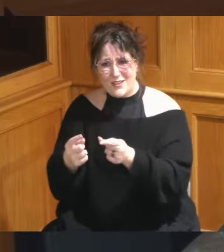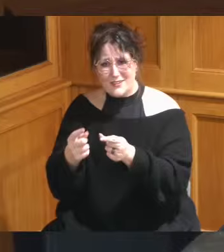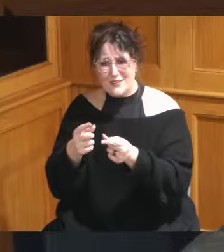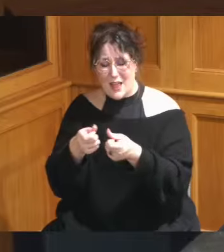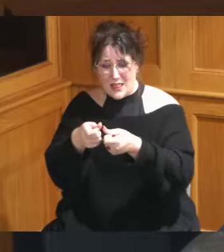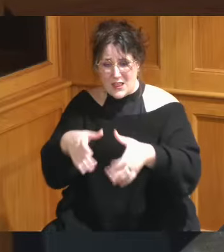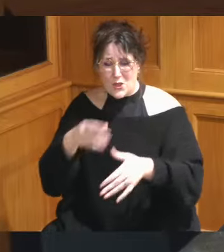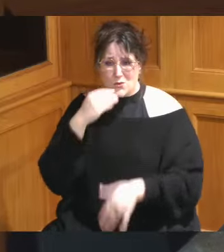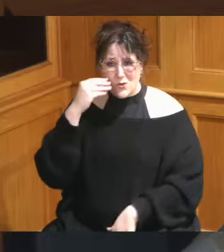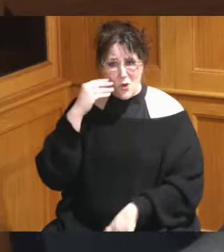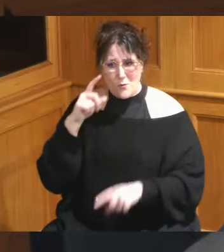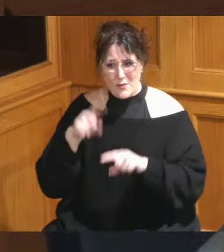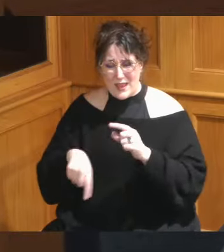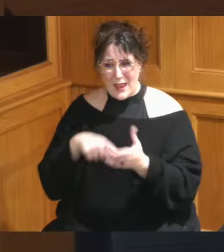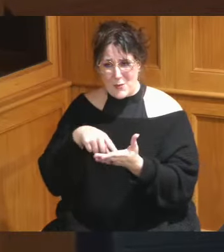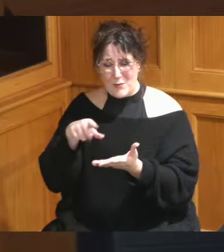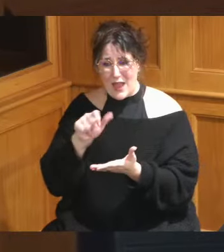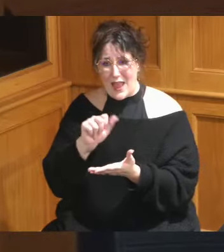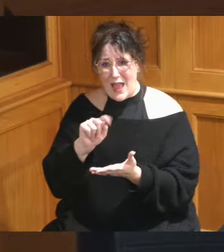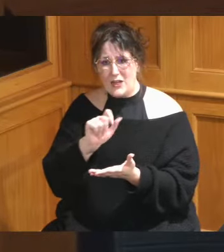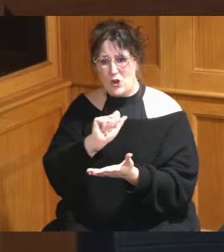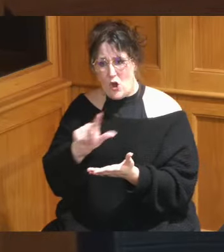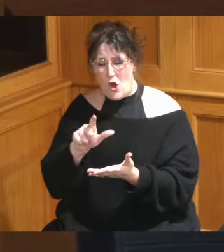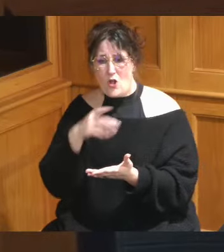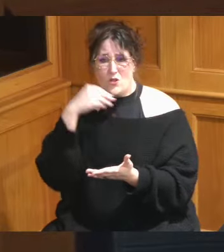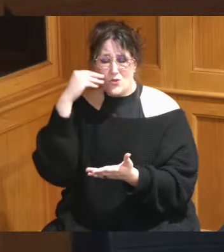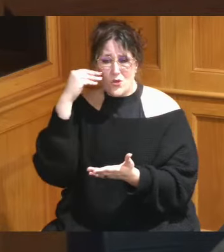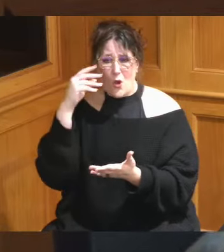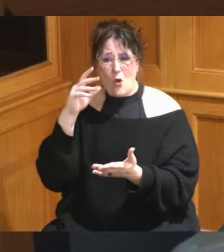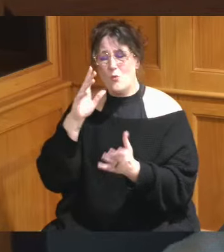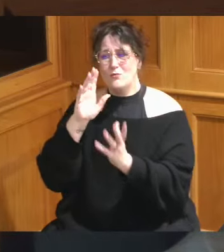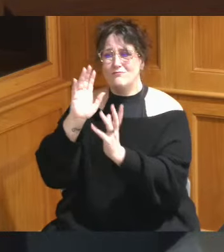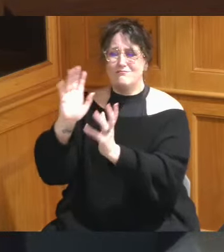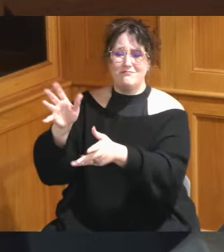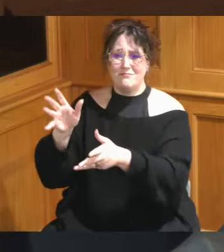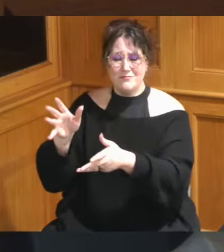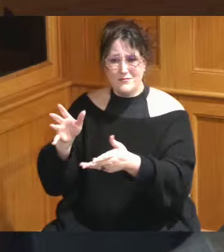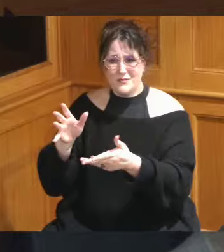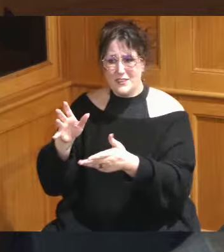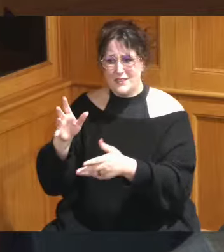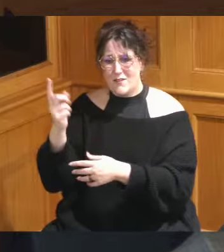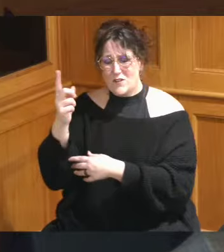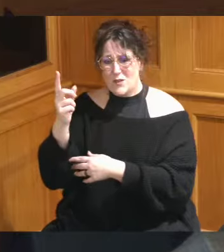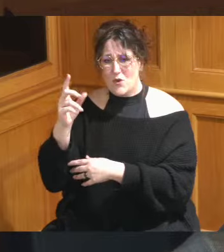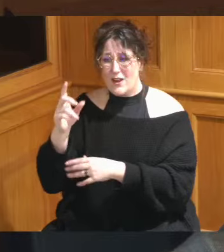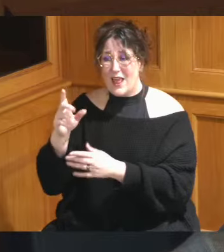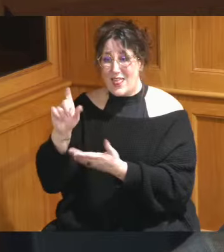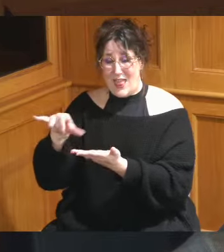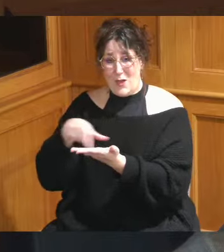they won't be able to pay it off and then the home goes into a Land Bank that pays zero dollars. So